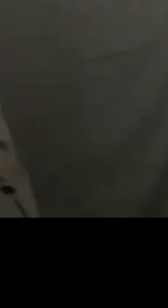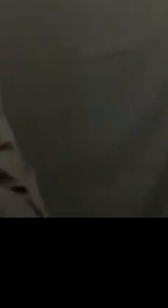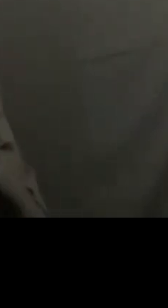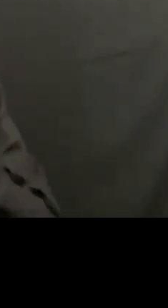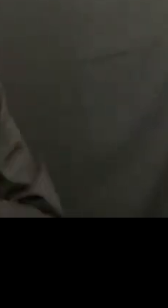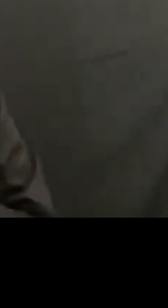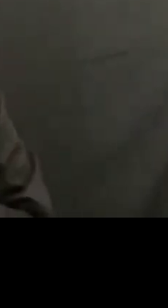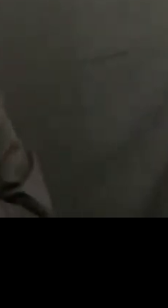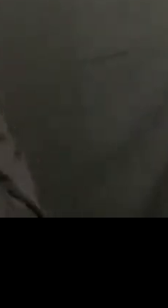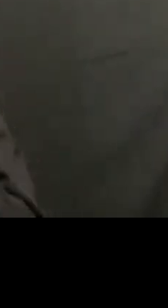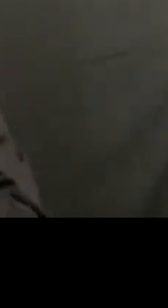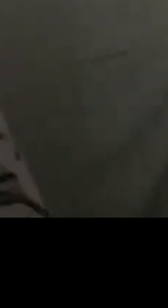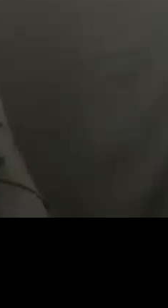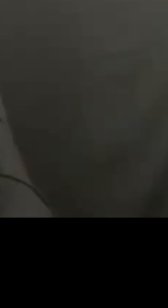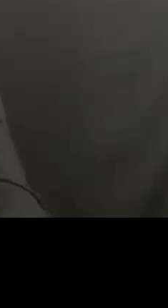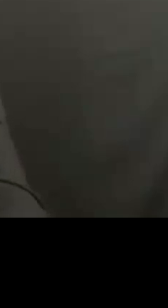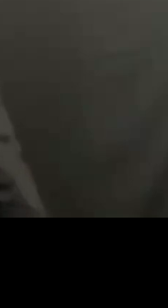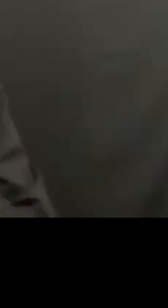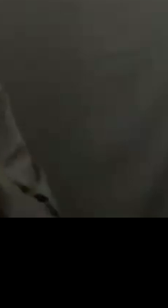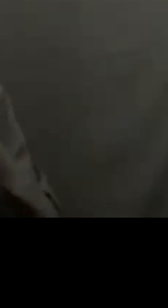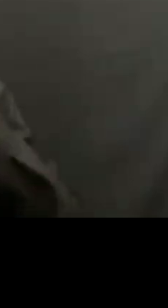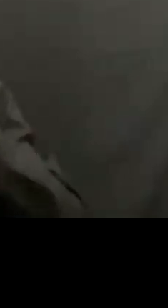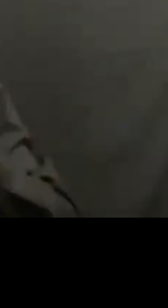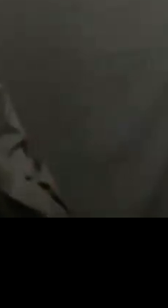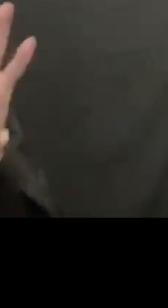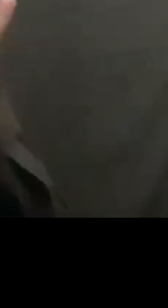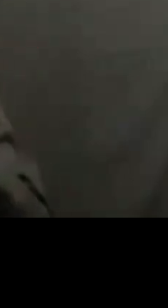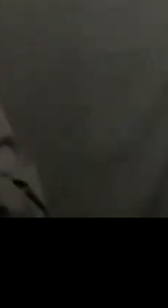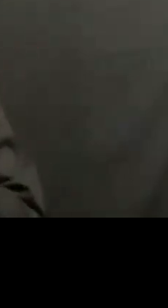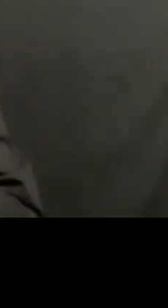It's the analysis of it, where the value has gained the biggest value.